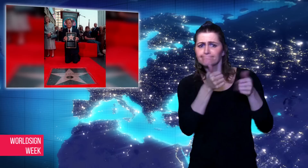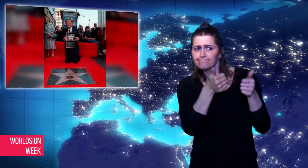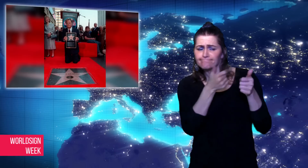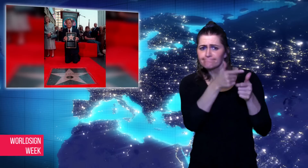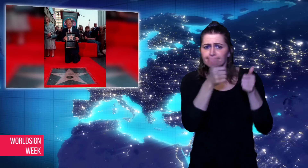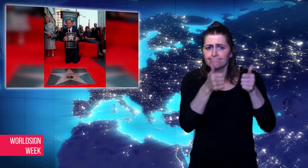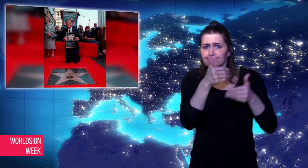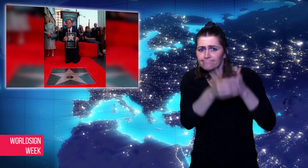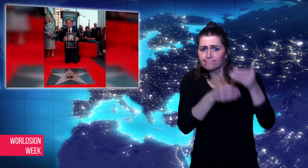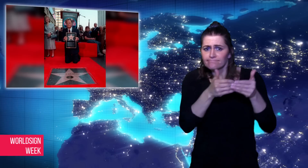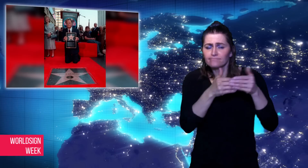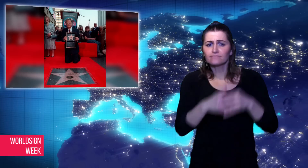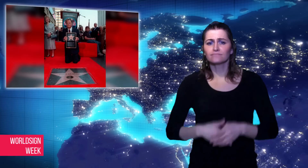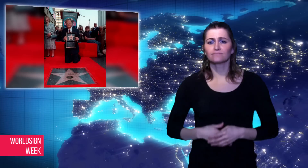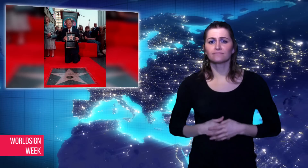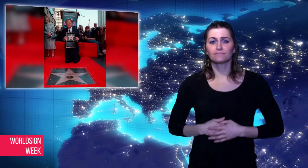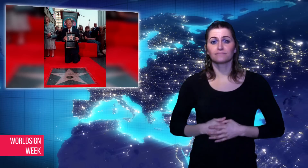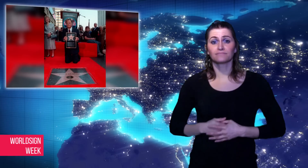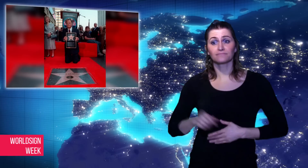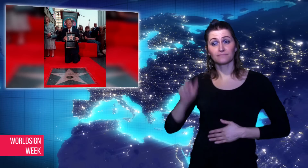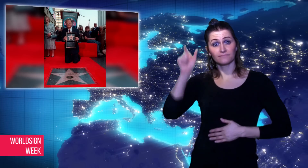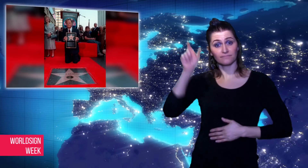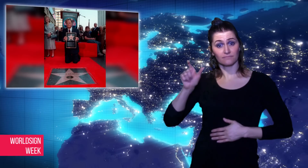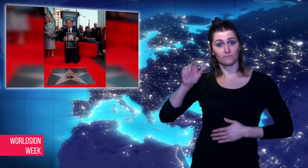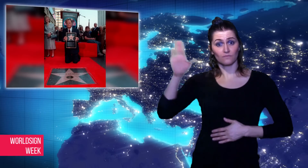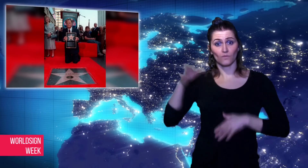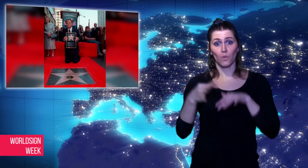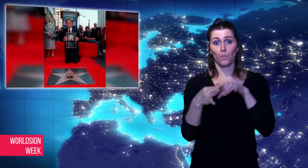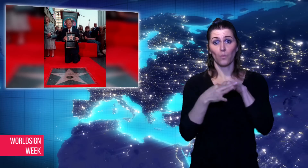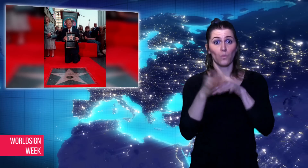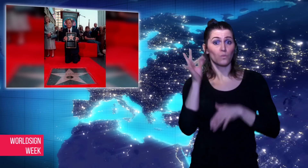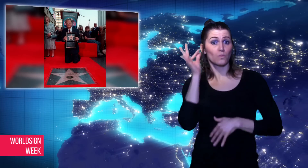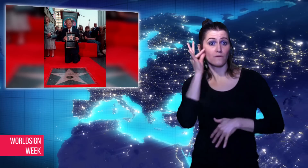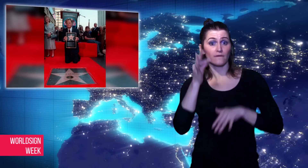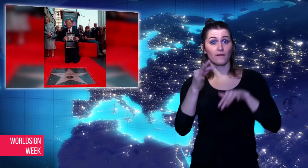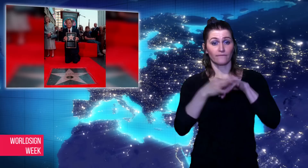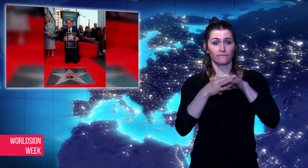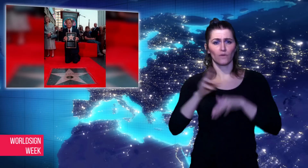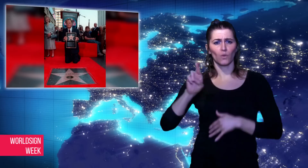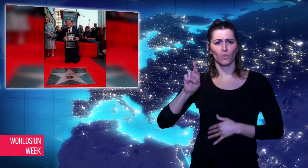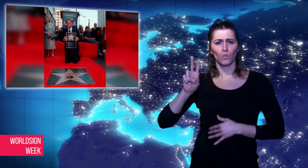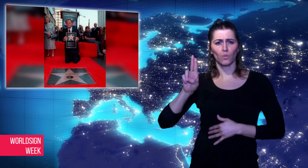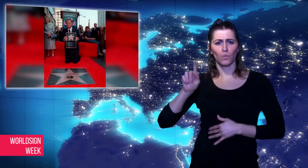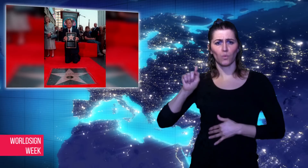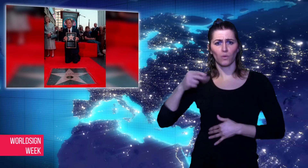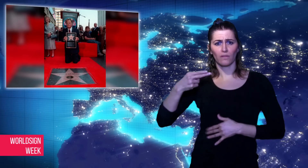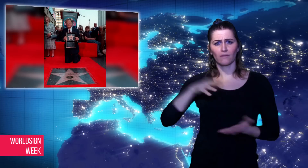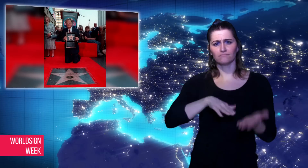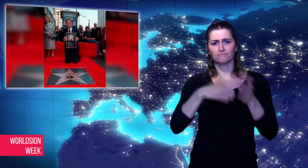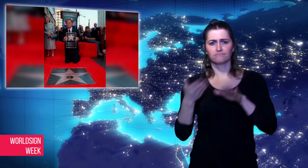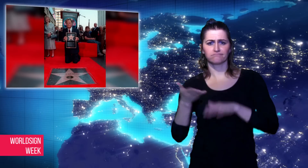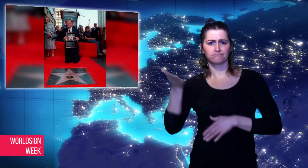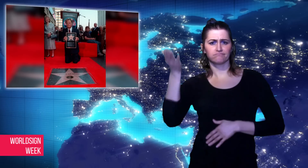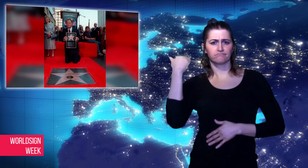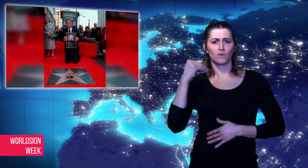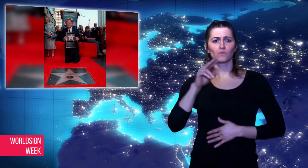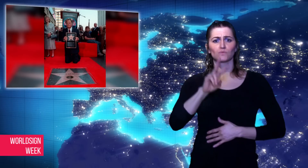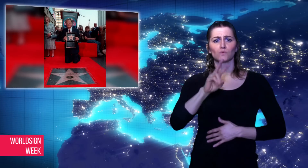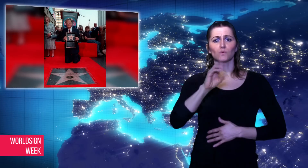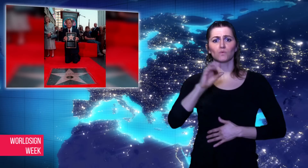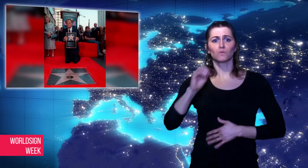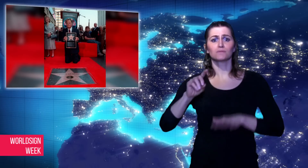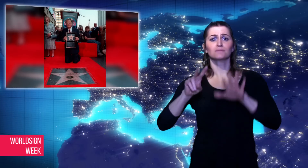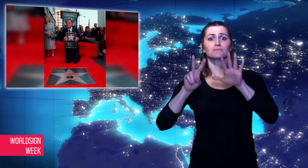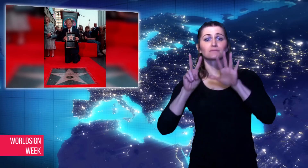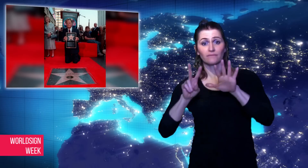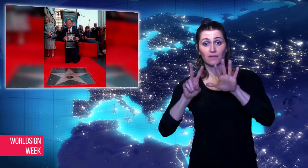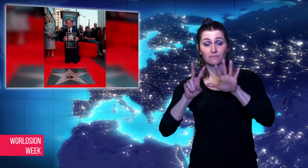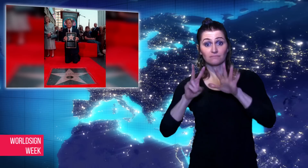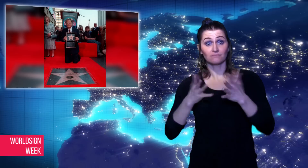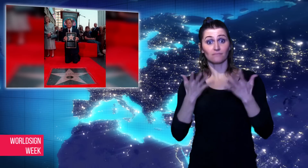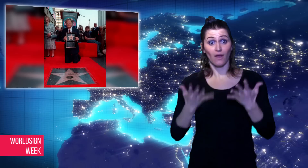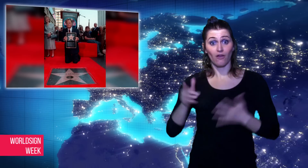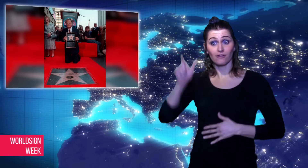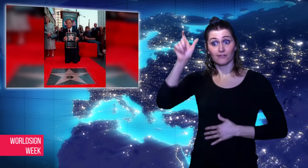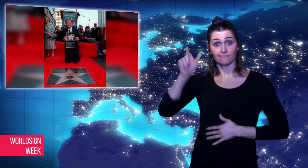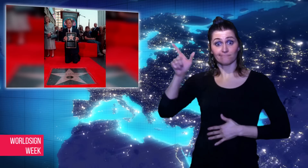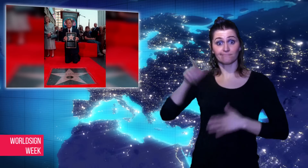body would lie in honour at the U.S.